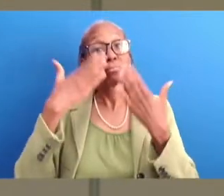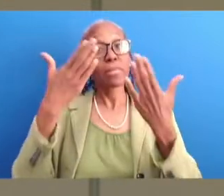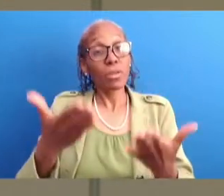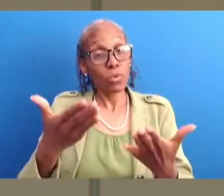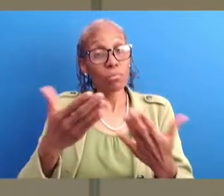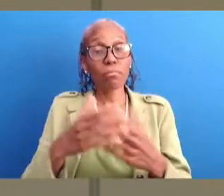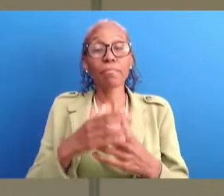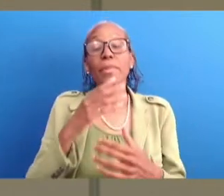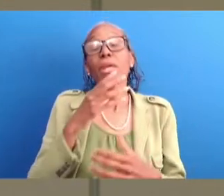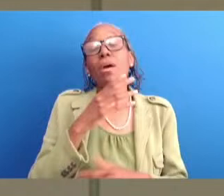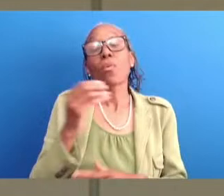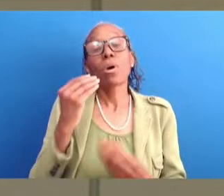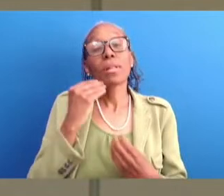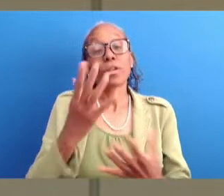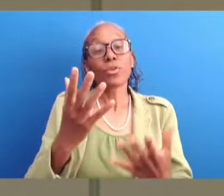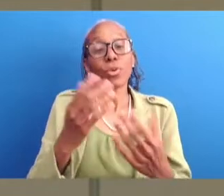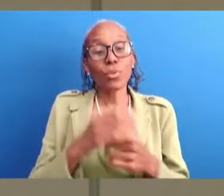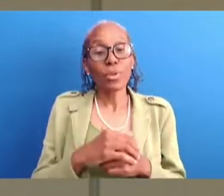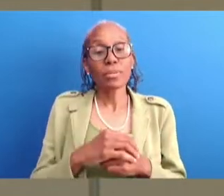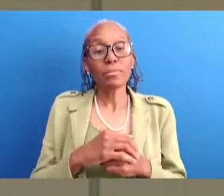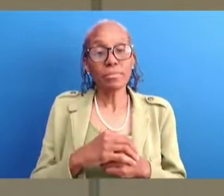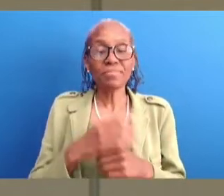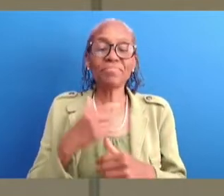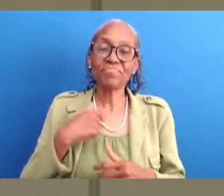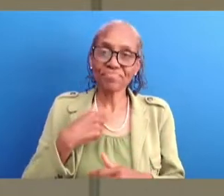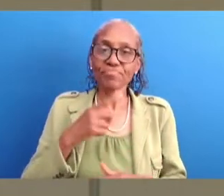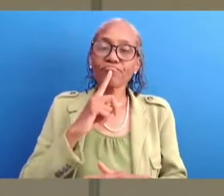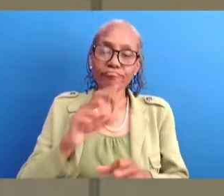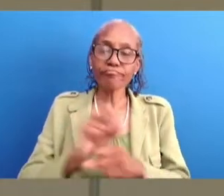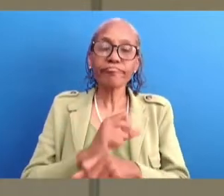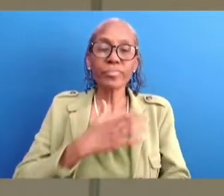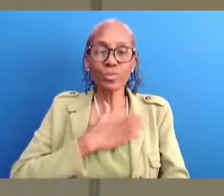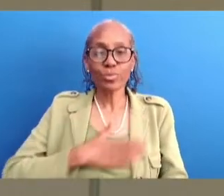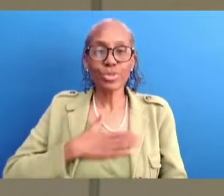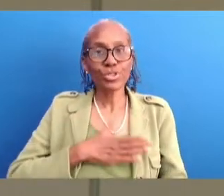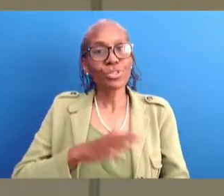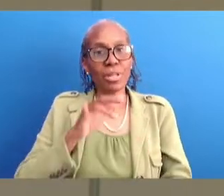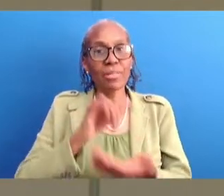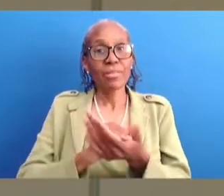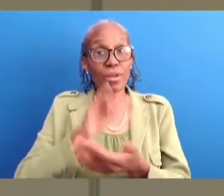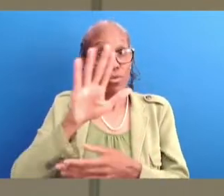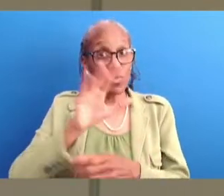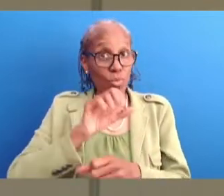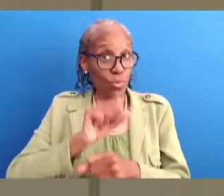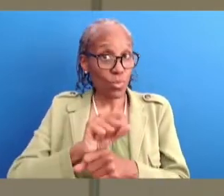BY WITHOUT RECOGNIZING THAT.